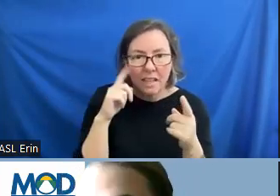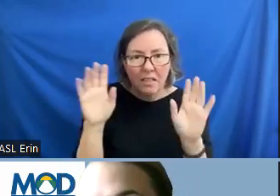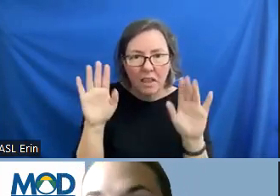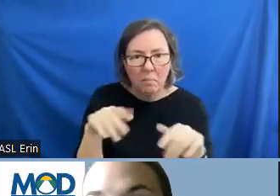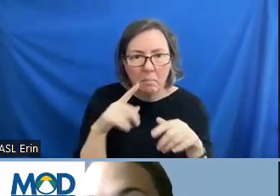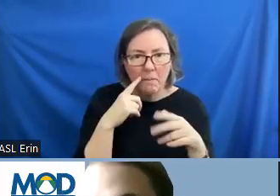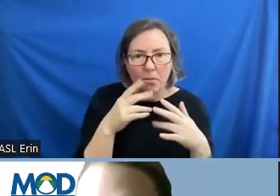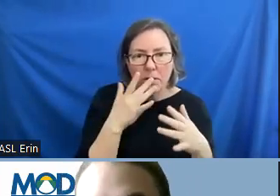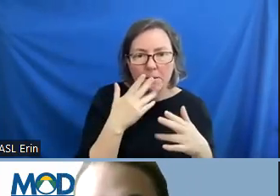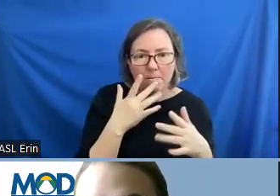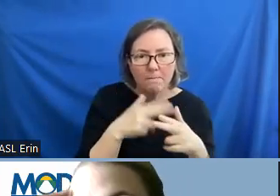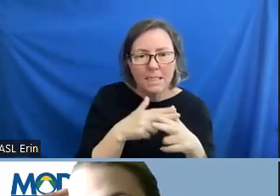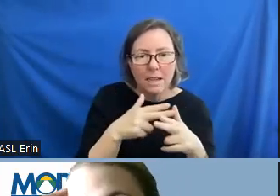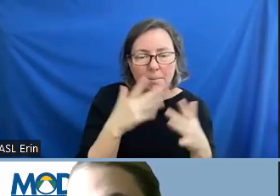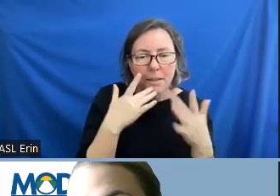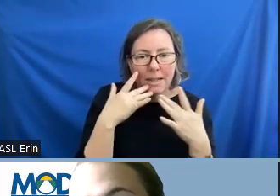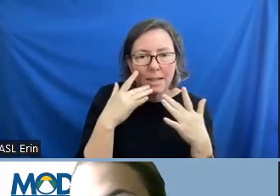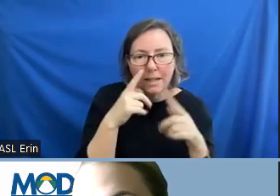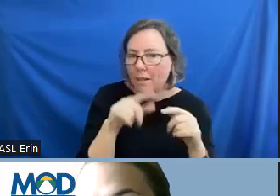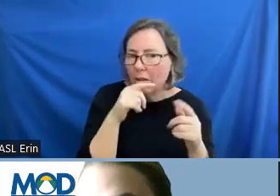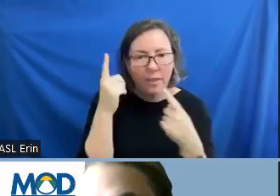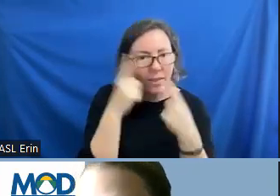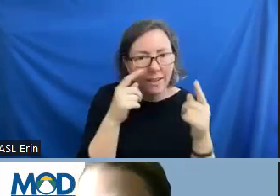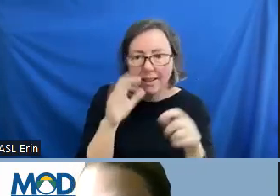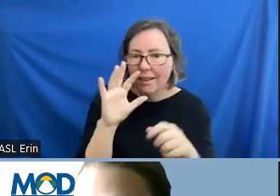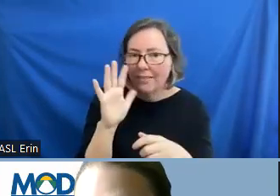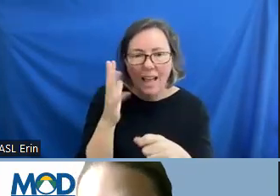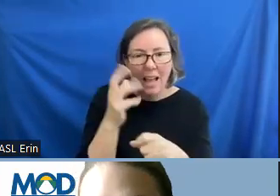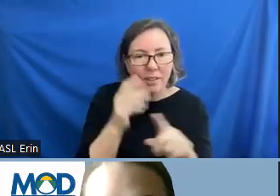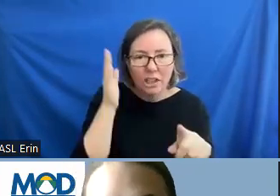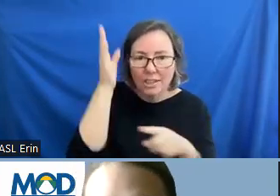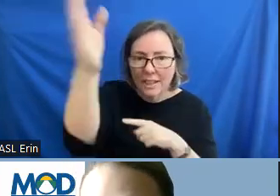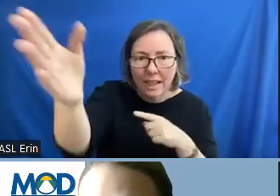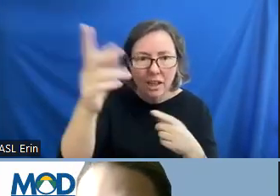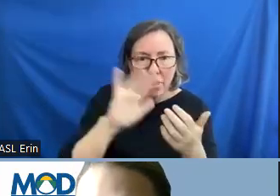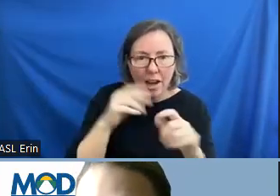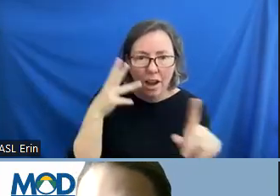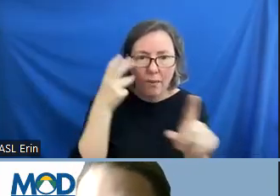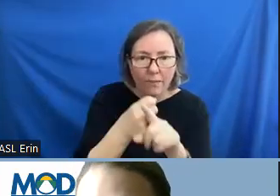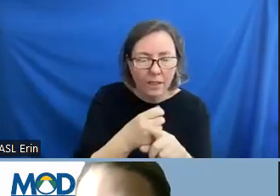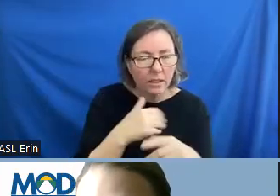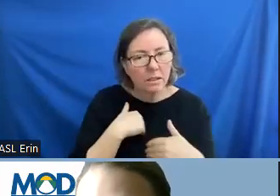five years, 12 years. You know? They're not thinking about the cumulative effect of it.